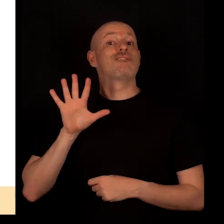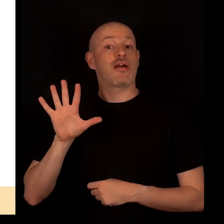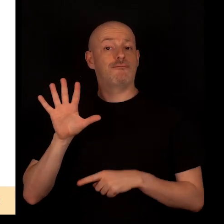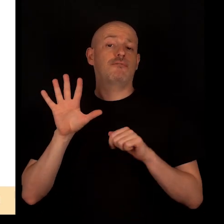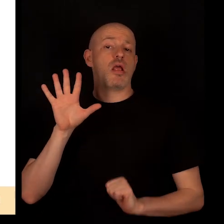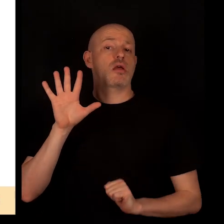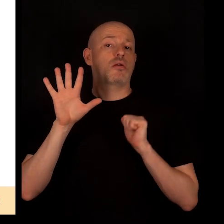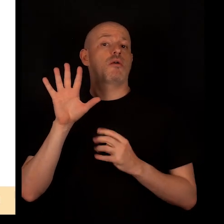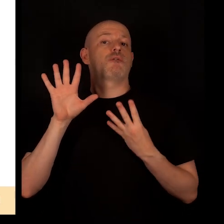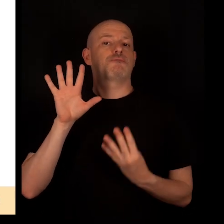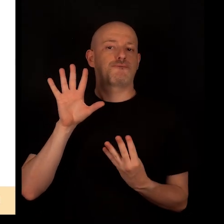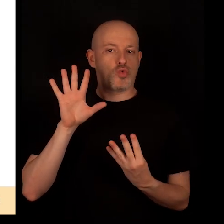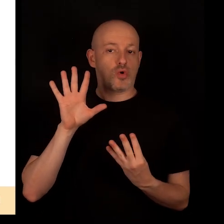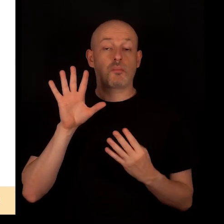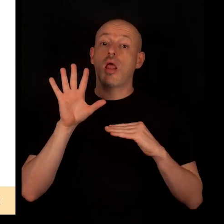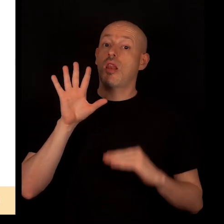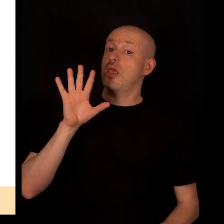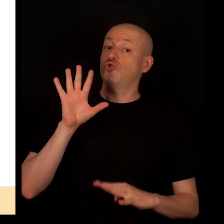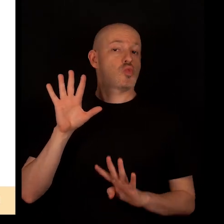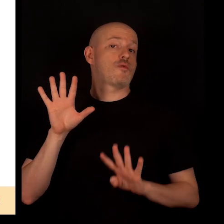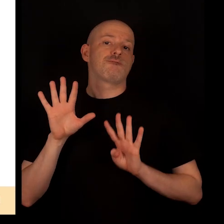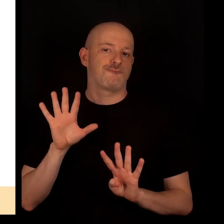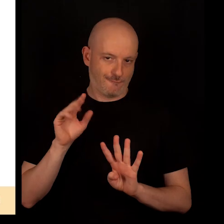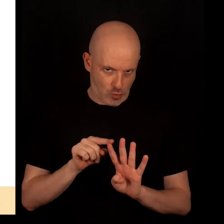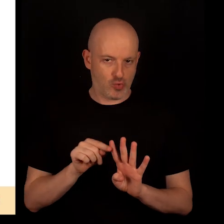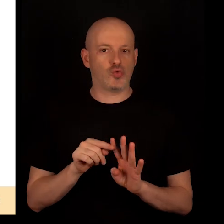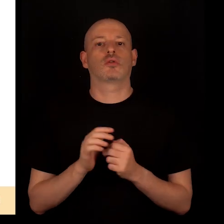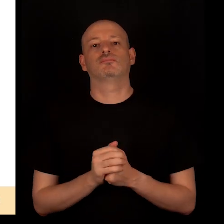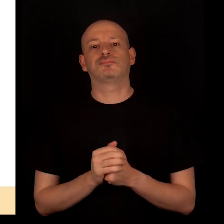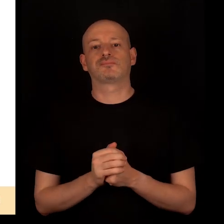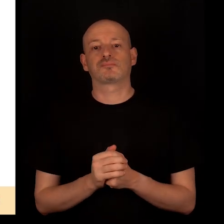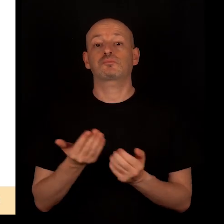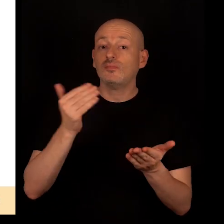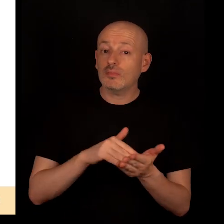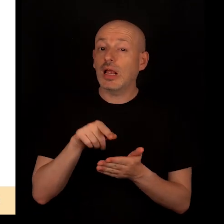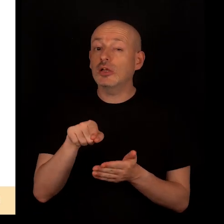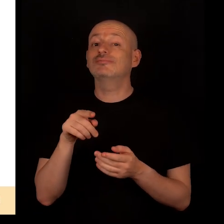So if you said I'm inviting 5 people, you can have up to 4, but not less.